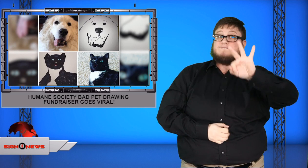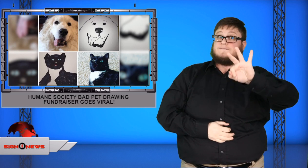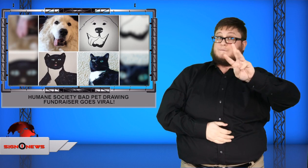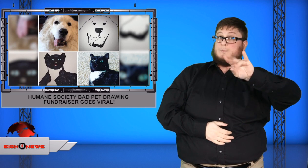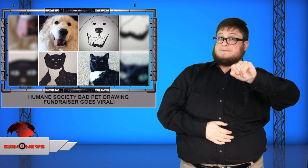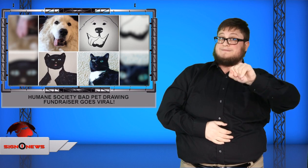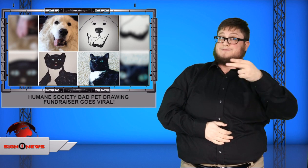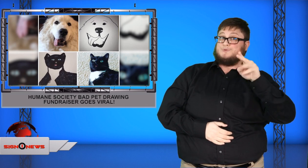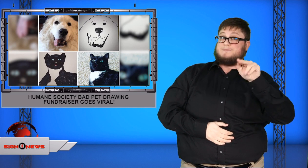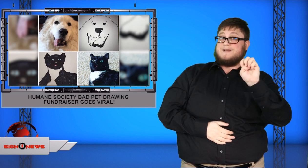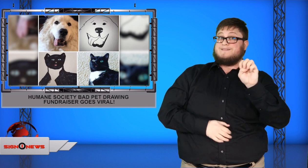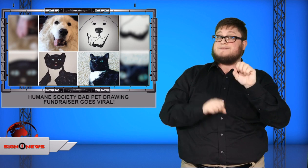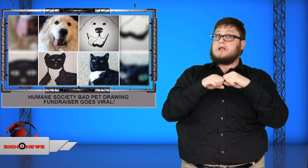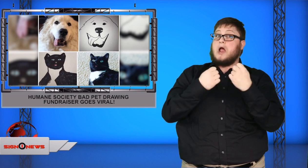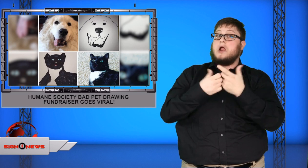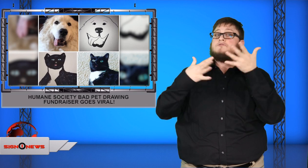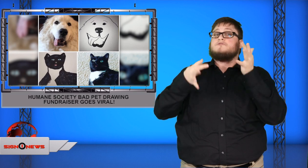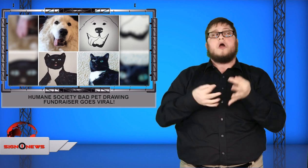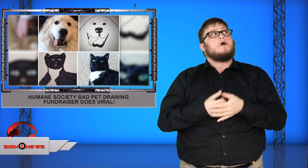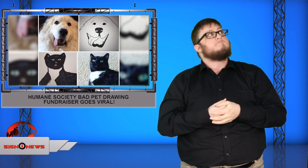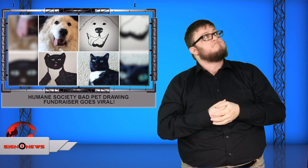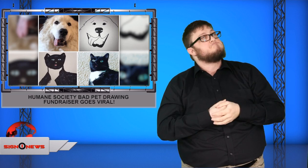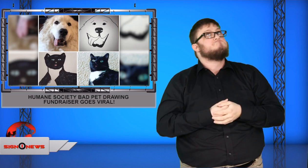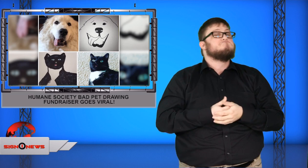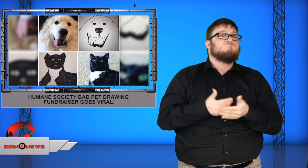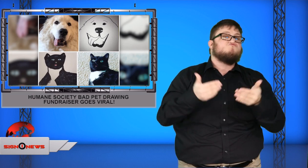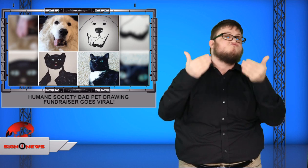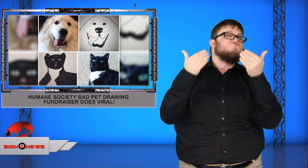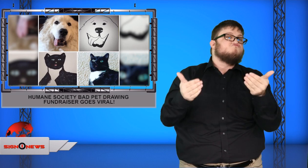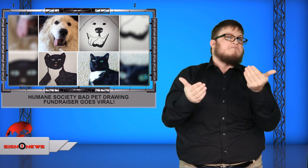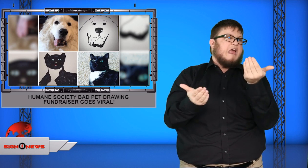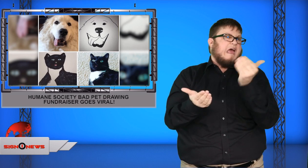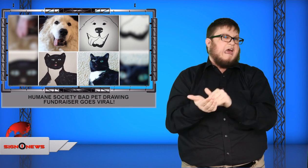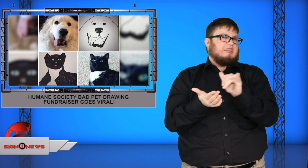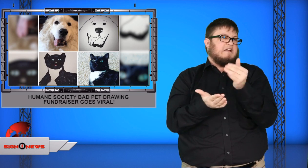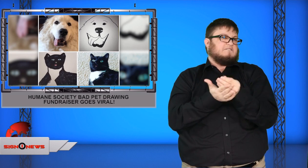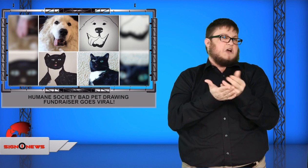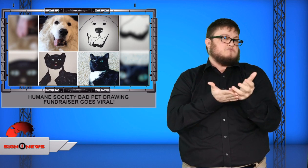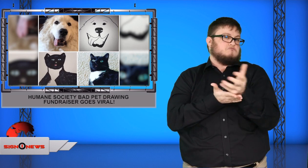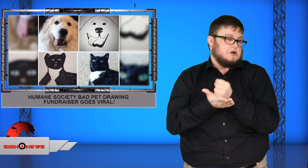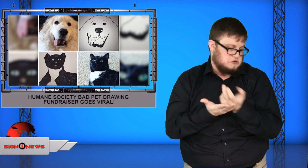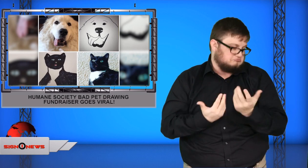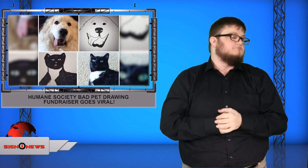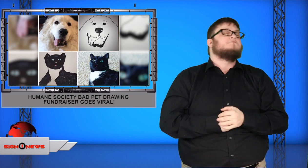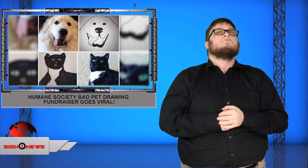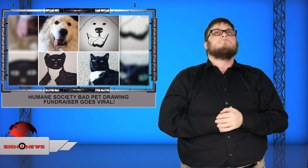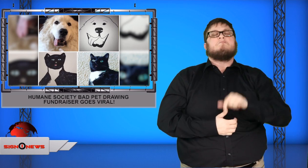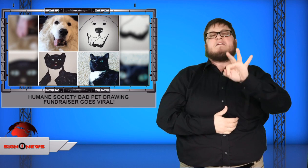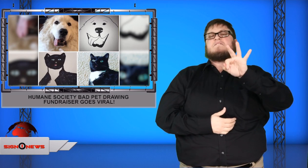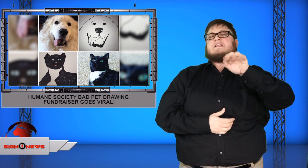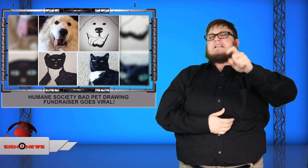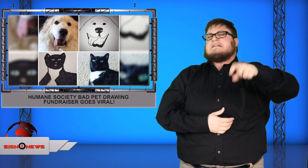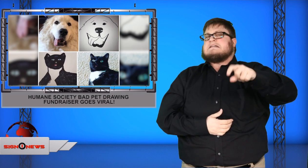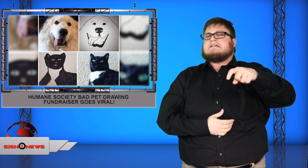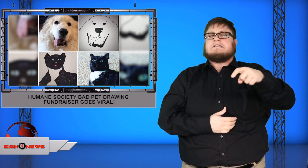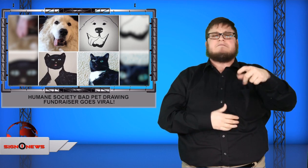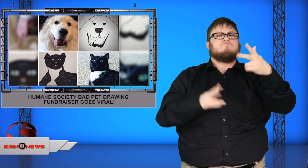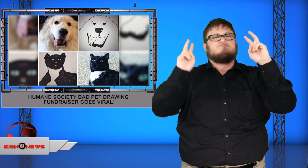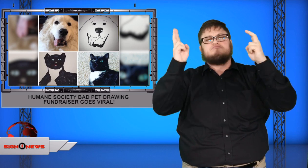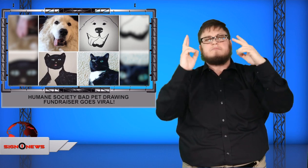However should the Wisconsin Humane Society ever decide to do this fundraiser again and